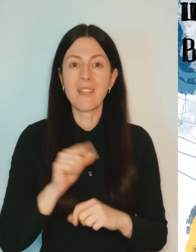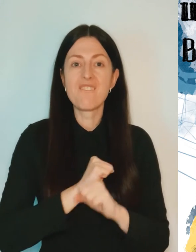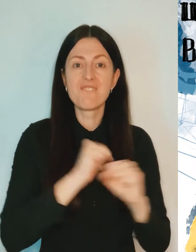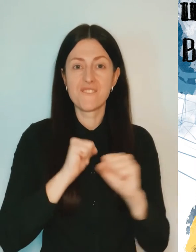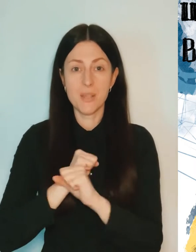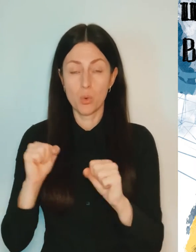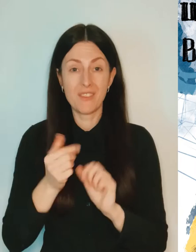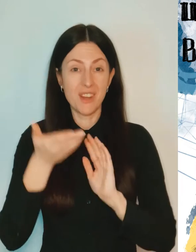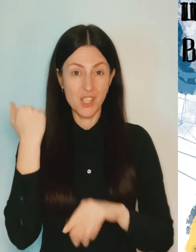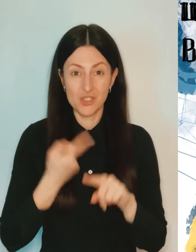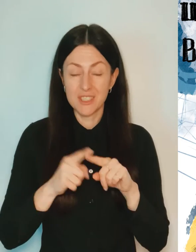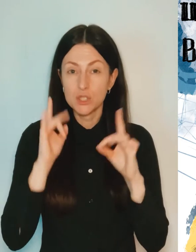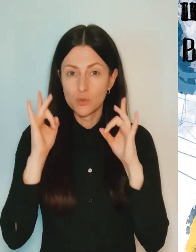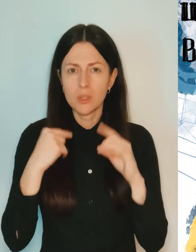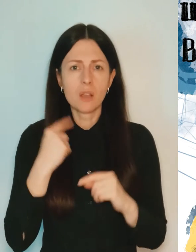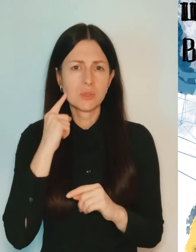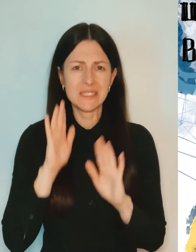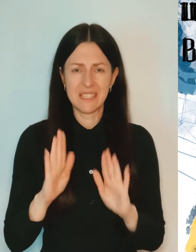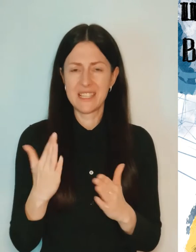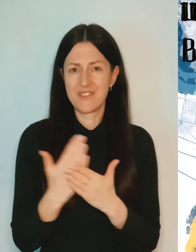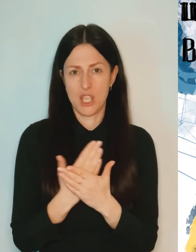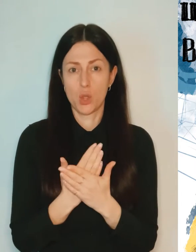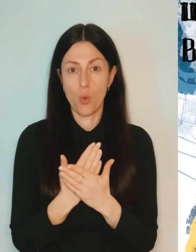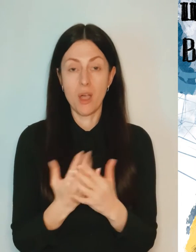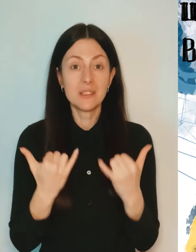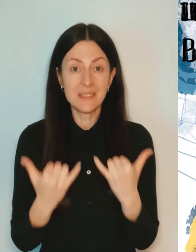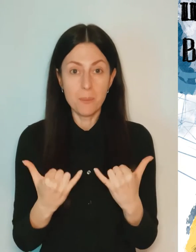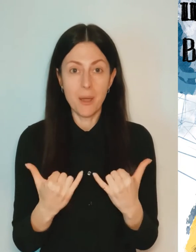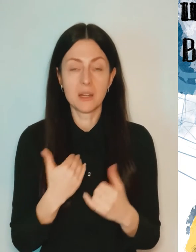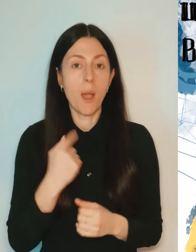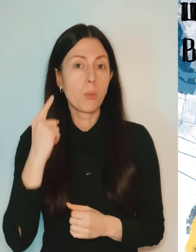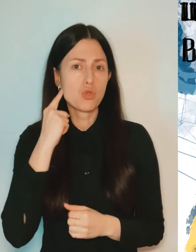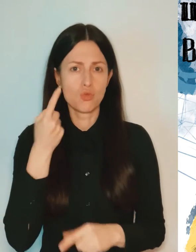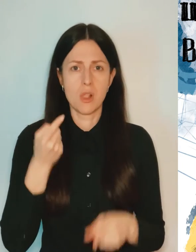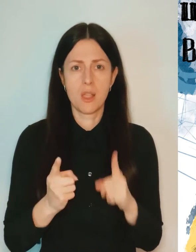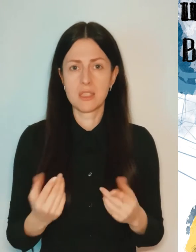I used to hear such sounds only in movies. Now I heard them live.